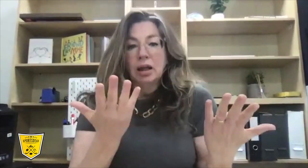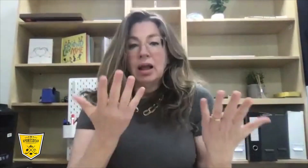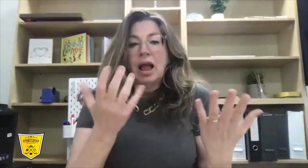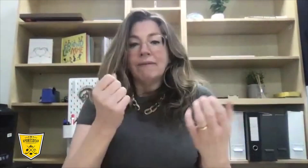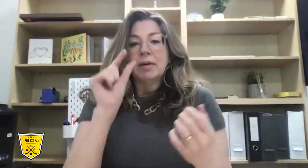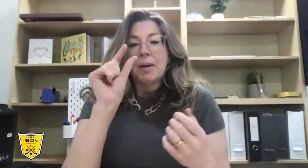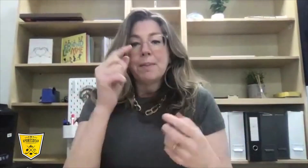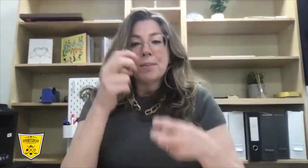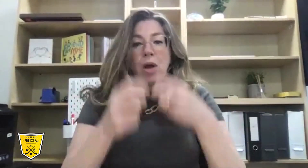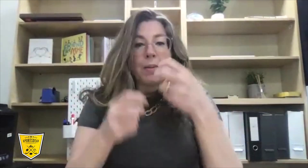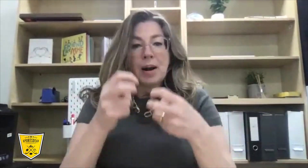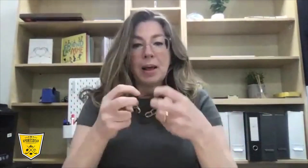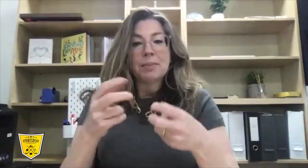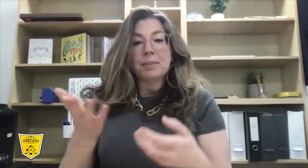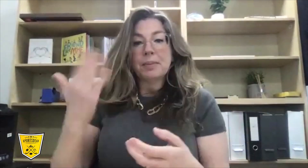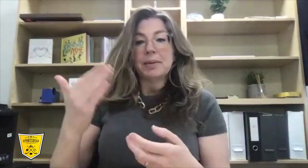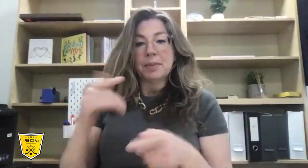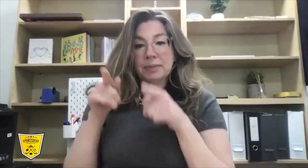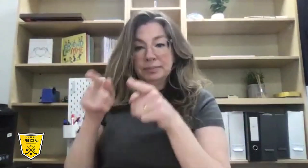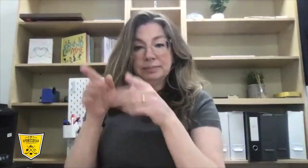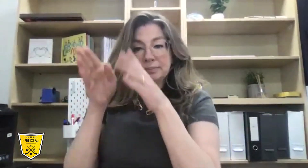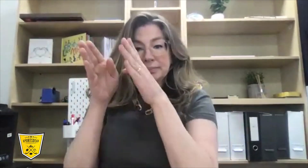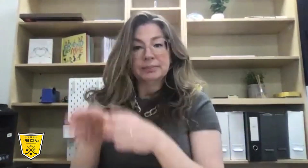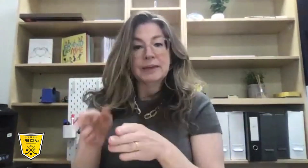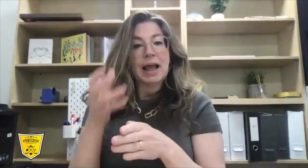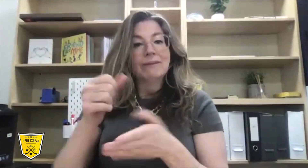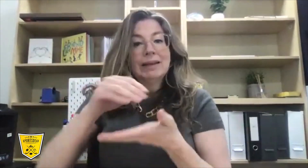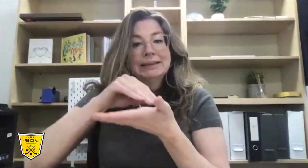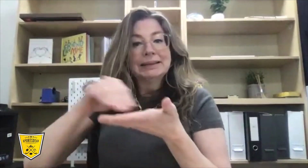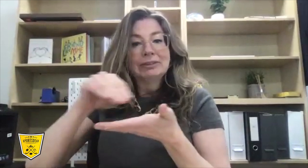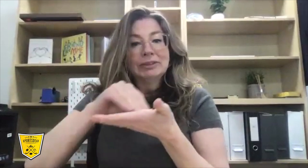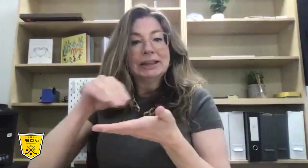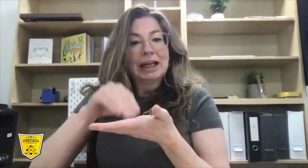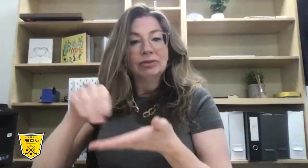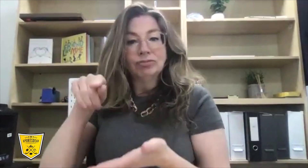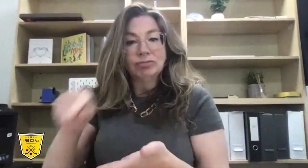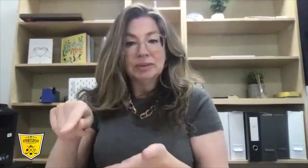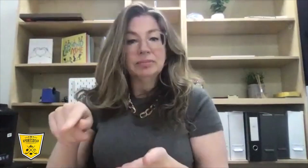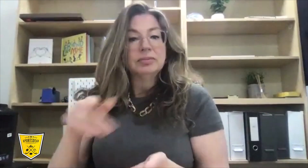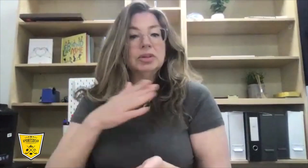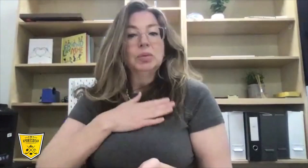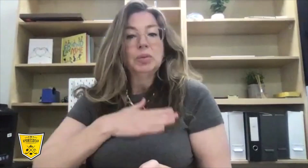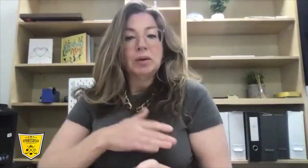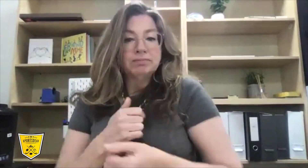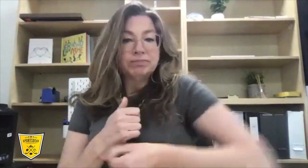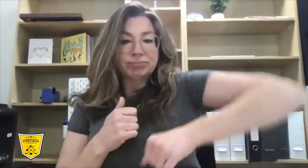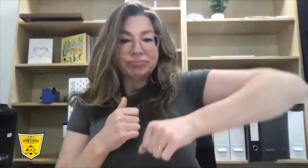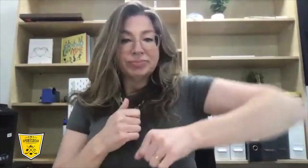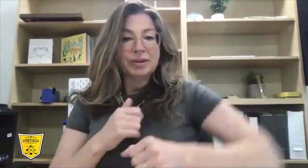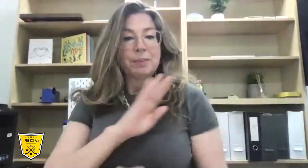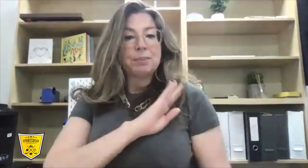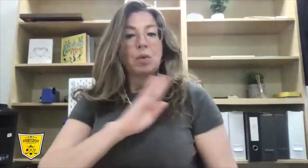There was a little problem then with a certain person, the chief executive officer who wanted to bump the board